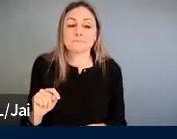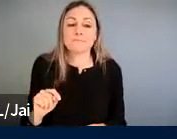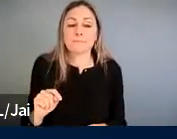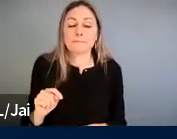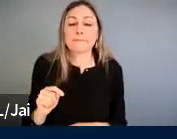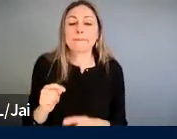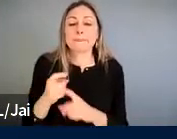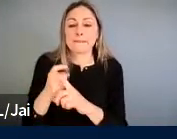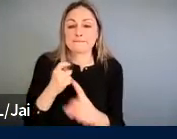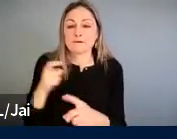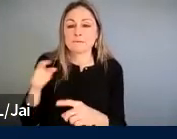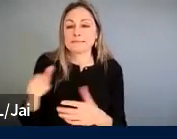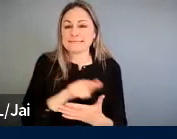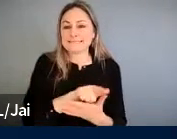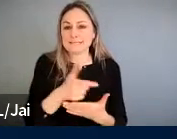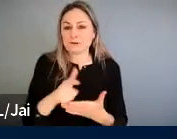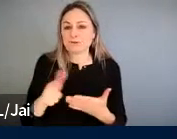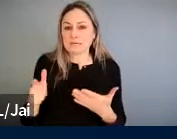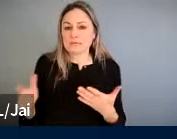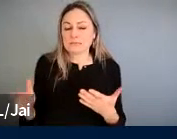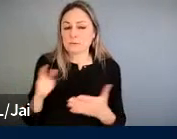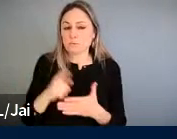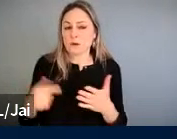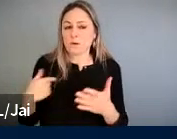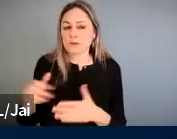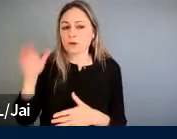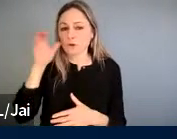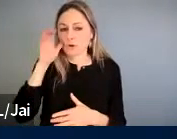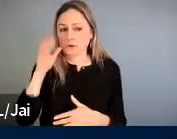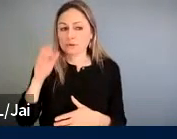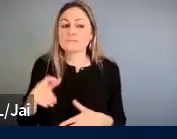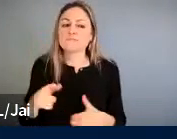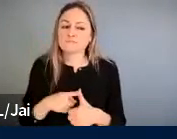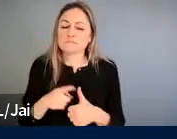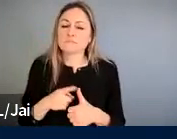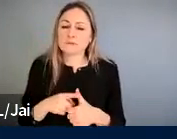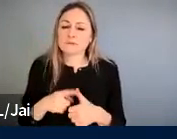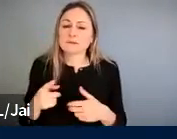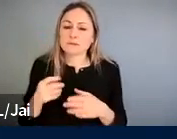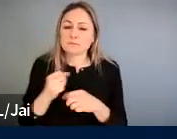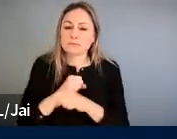this series and what we've heard is that to protect your privacy, people with disabilities